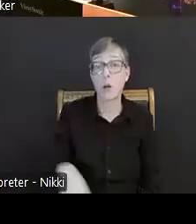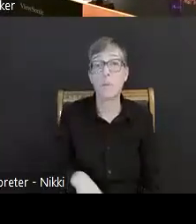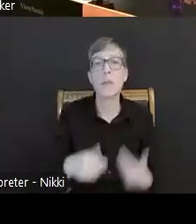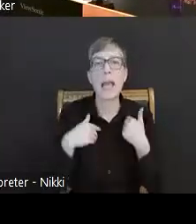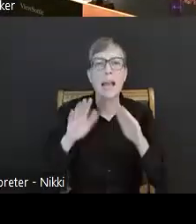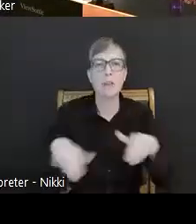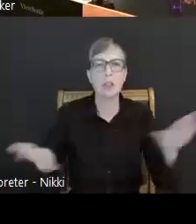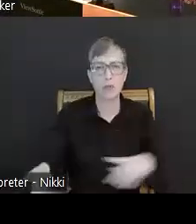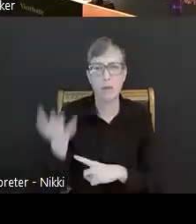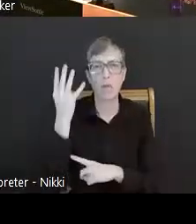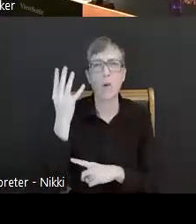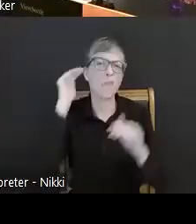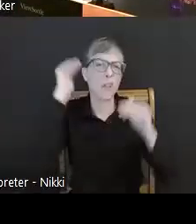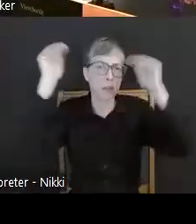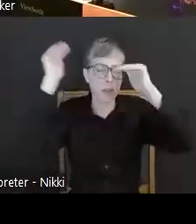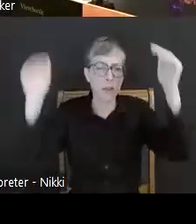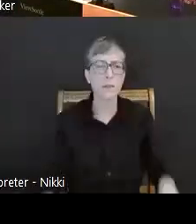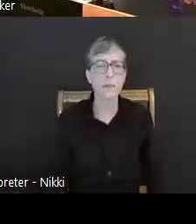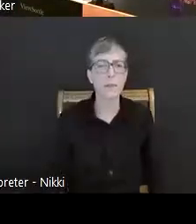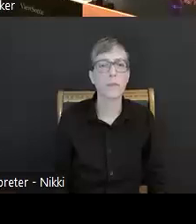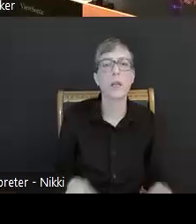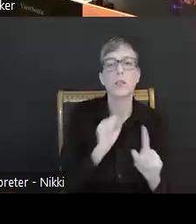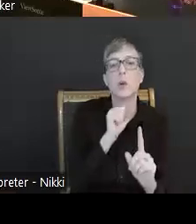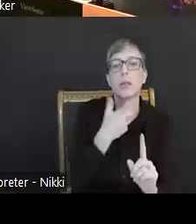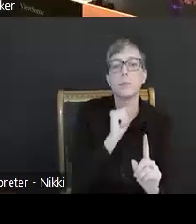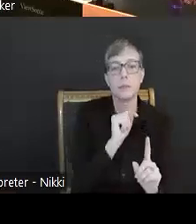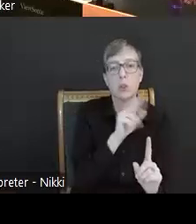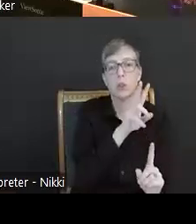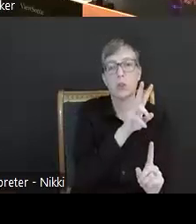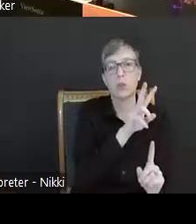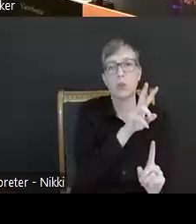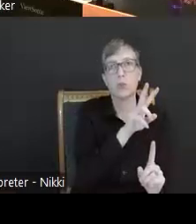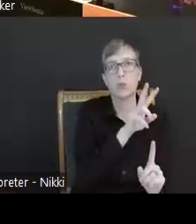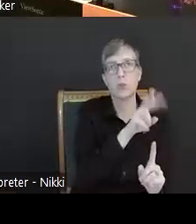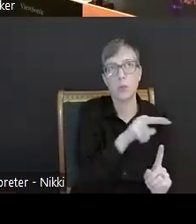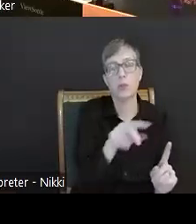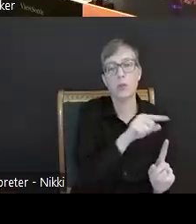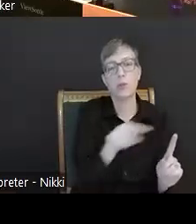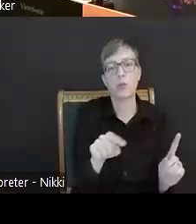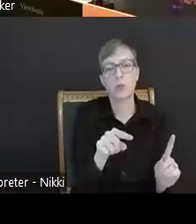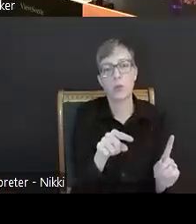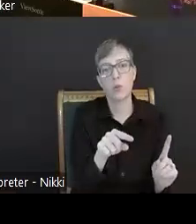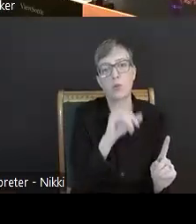from September of 22 to January of 23 she has a complex trauma history beginning in early